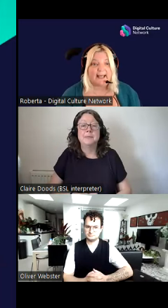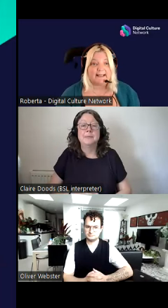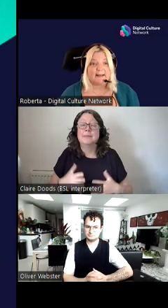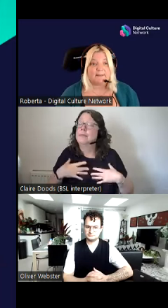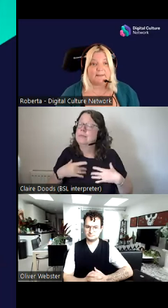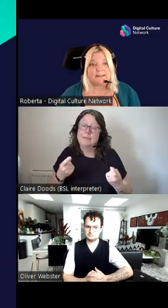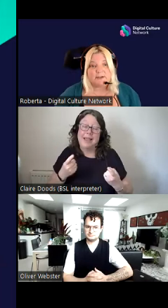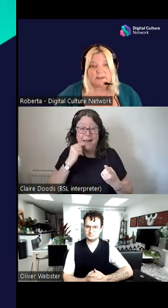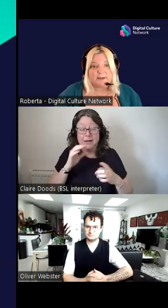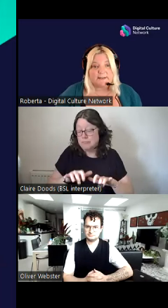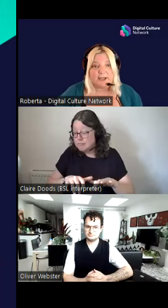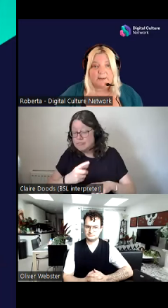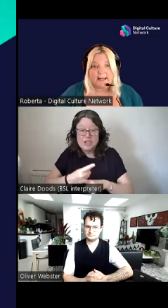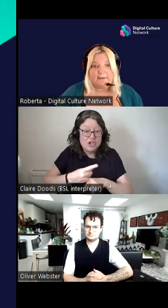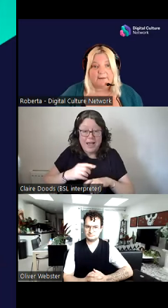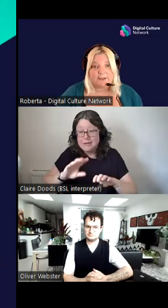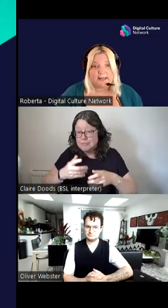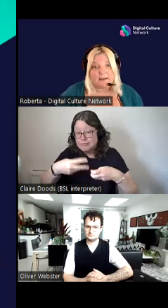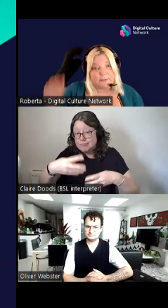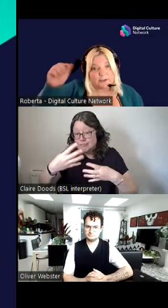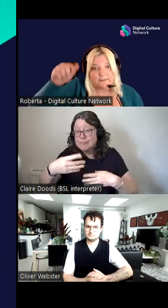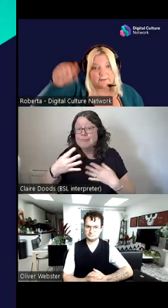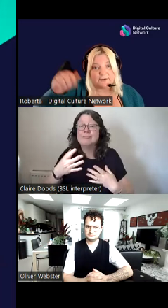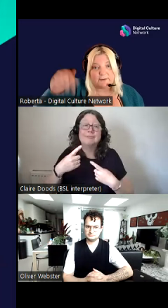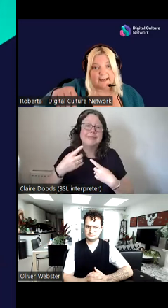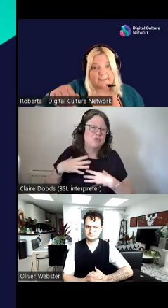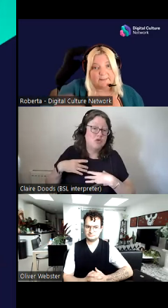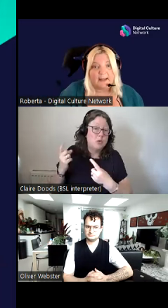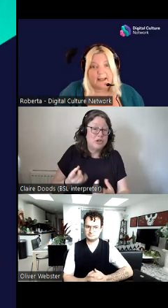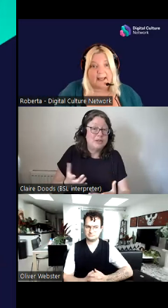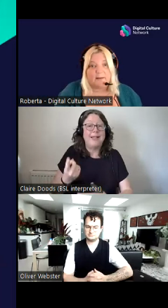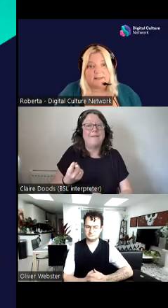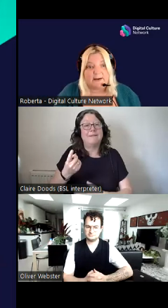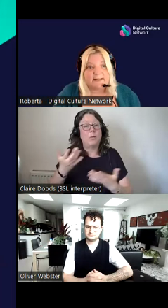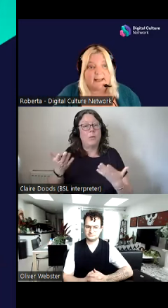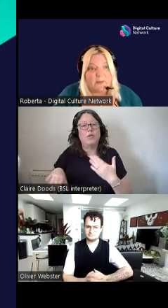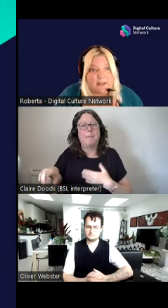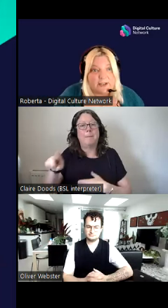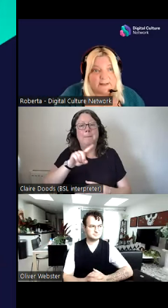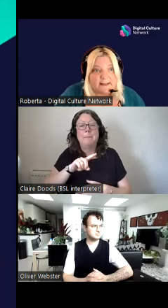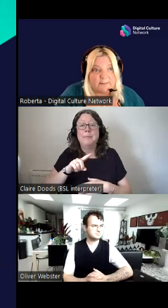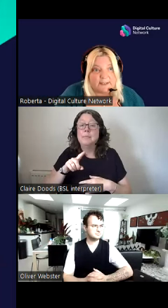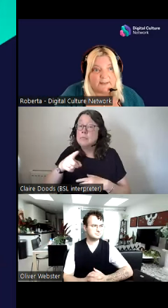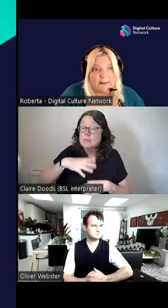and do use the Q&A function at the bottom of your screen to ask any questions that come to you